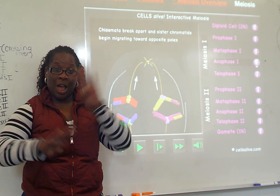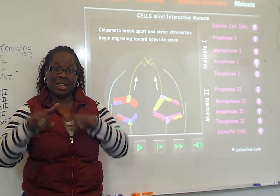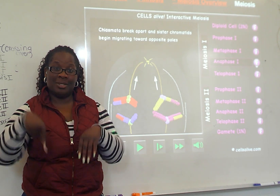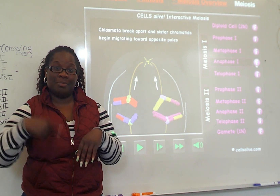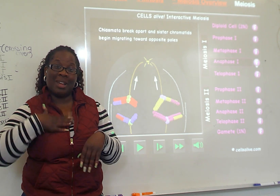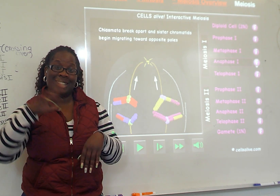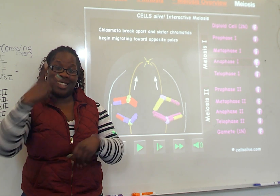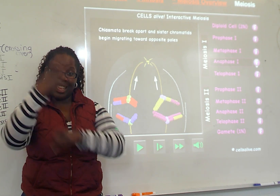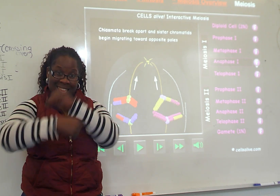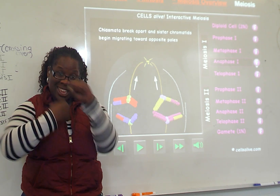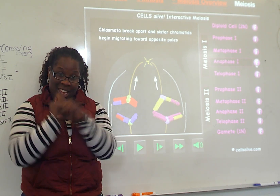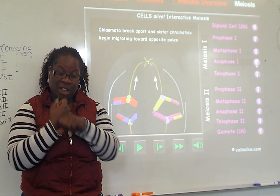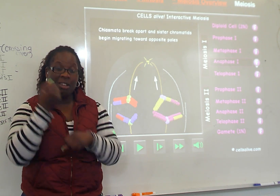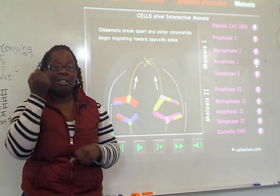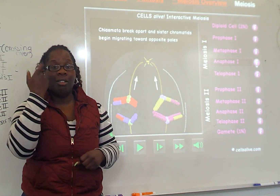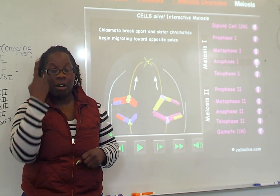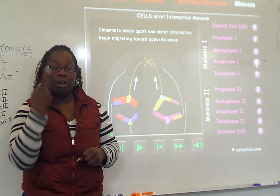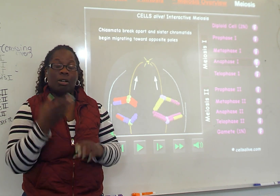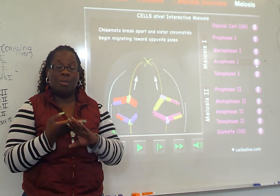This is my second year teaching biology here.